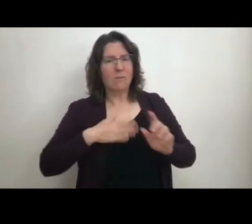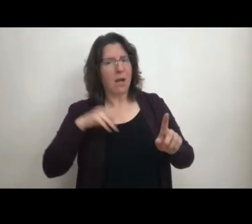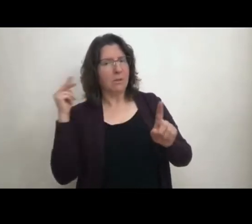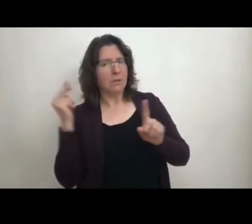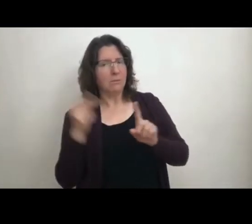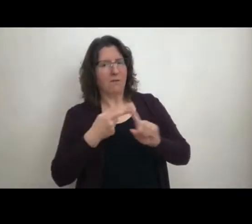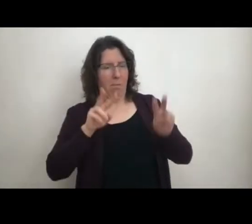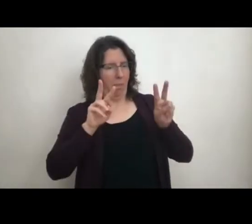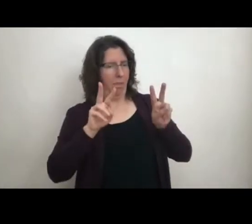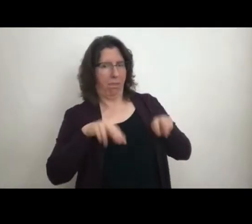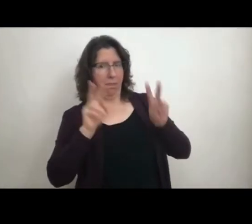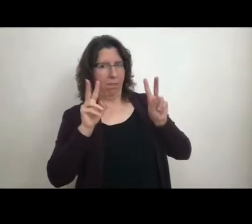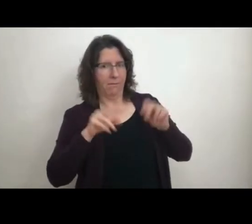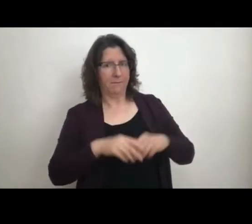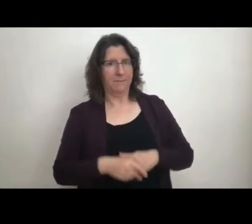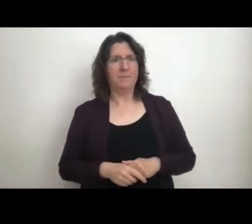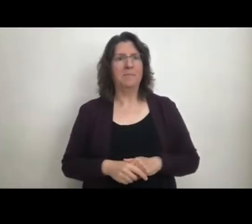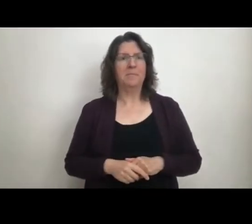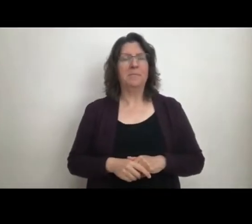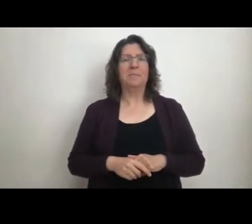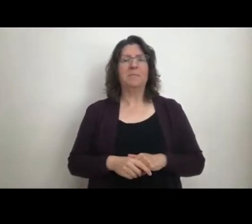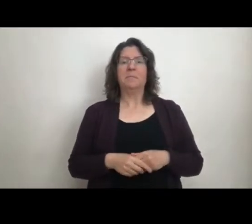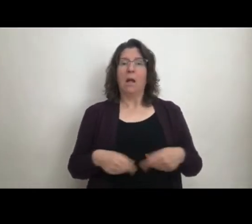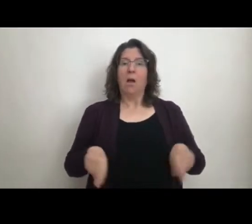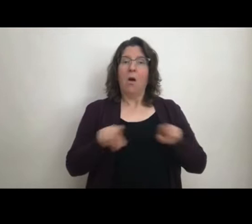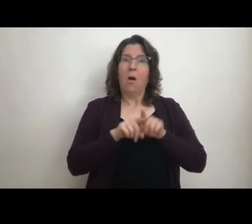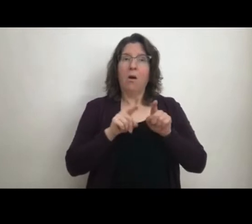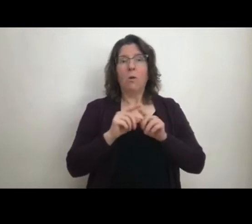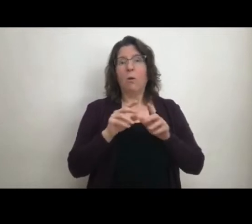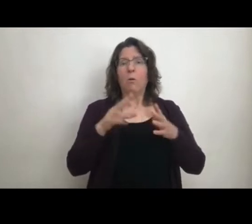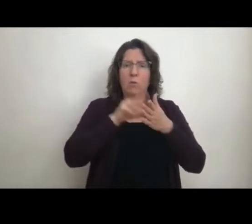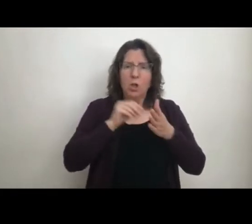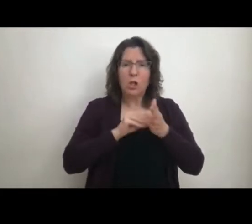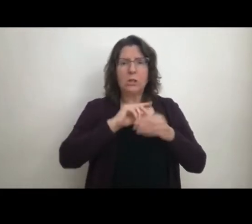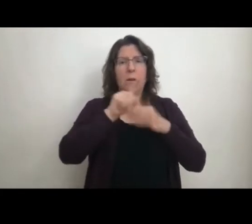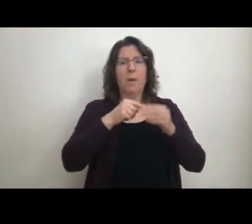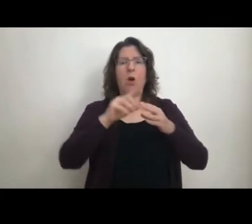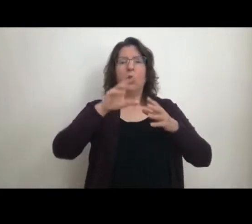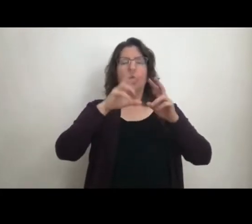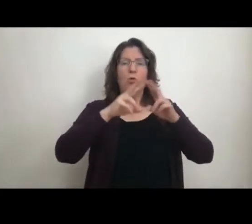This approach changed my pedagogical frame away from the deficit model.